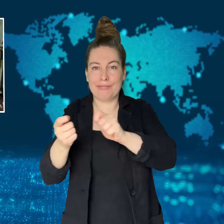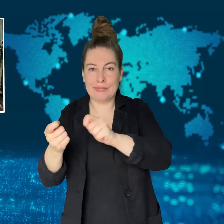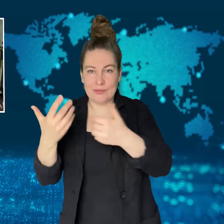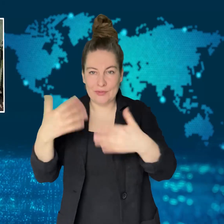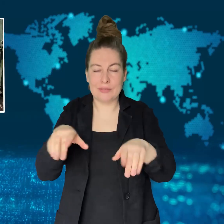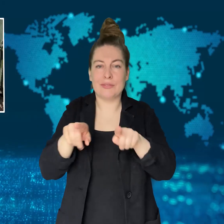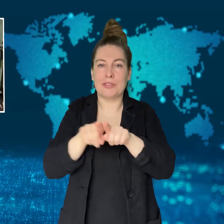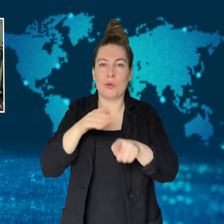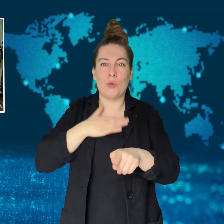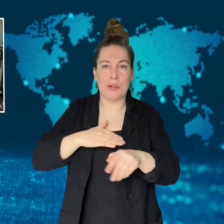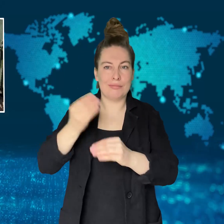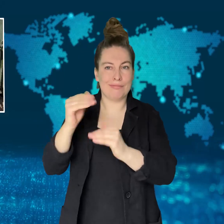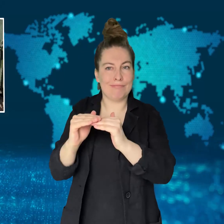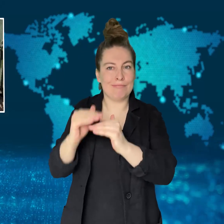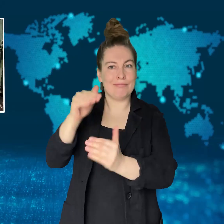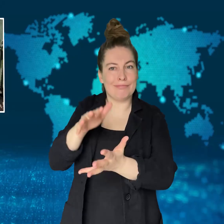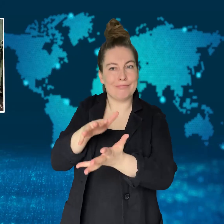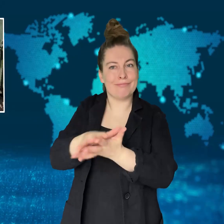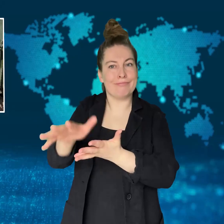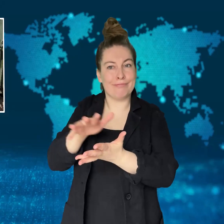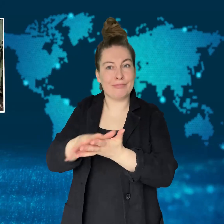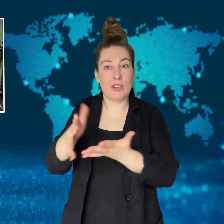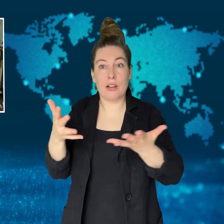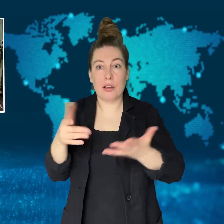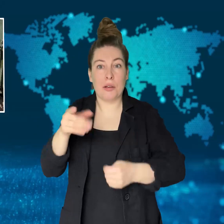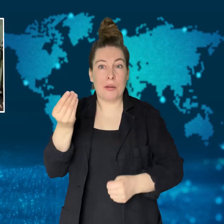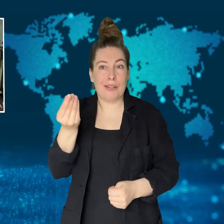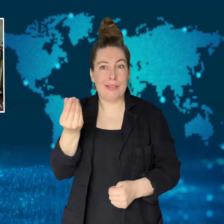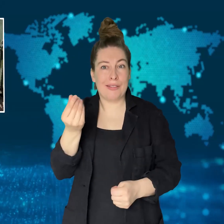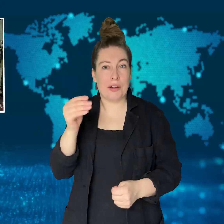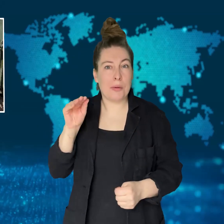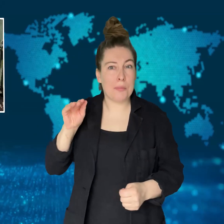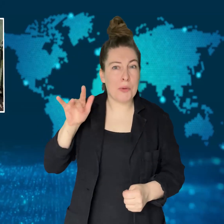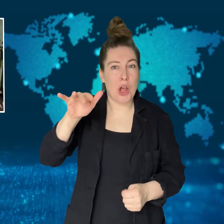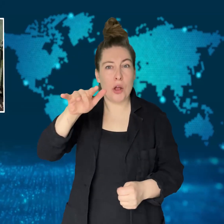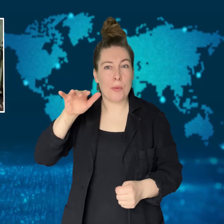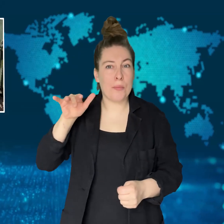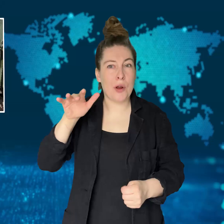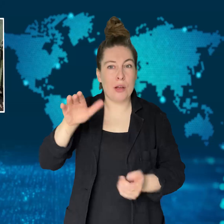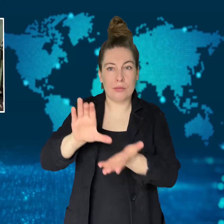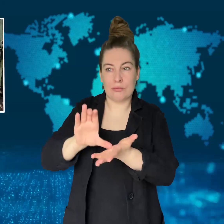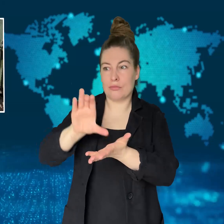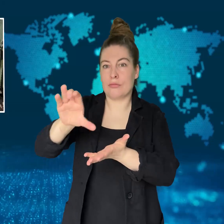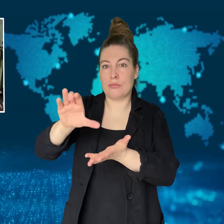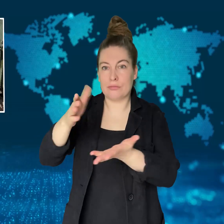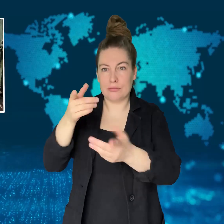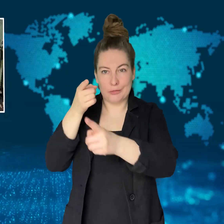It dropped even lower in 2005 to 1.1% of its GDP.